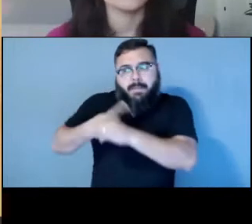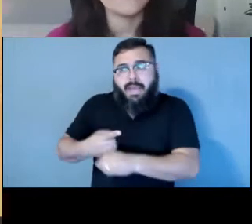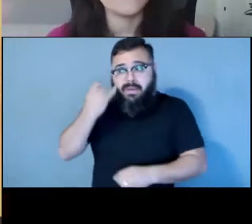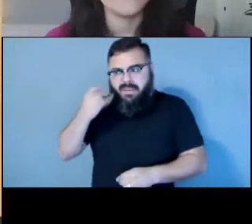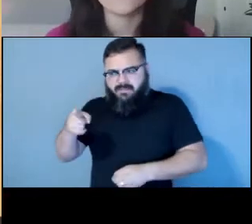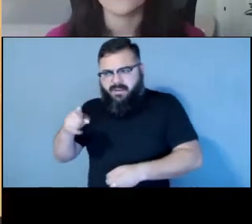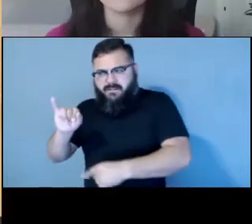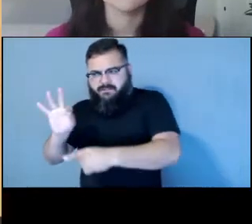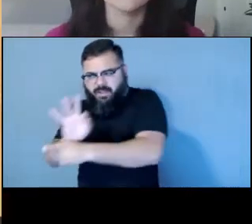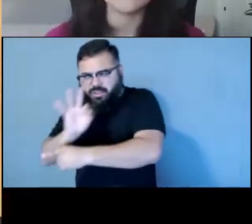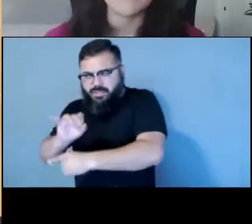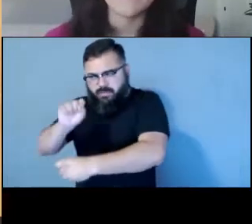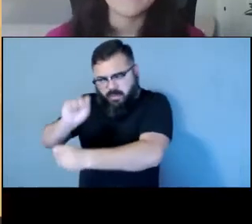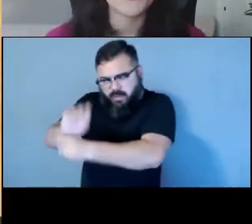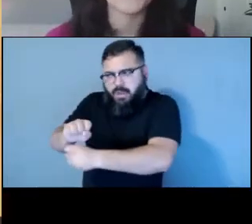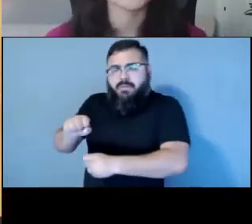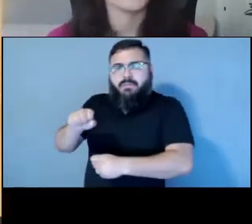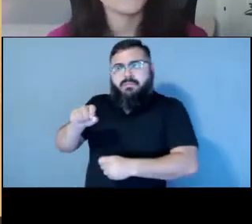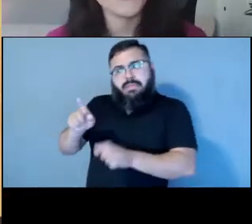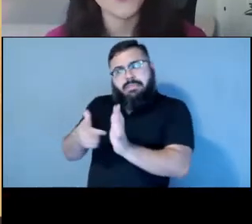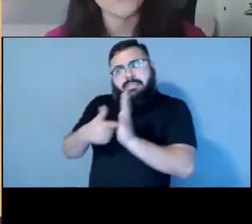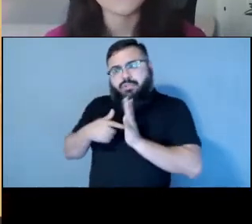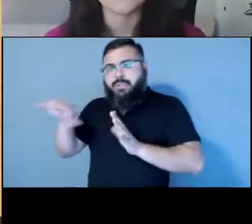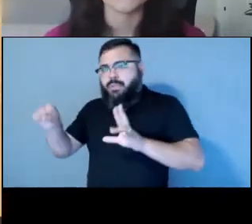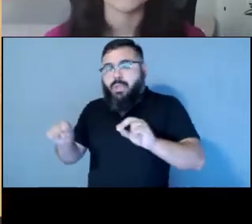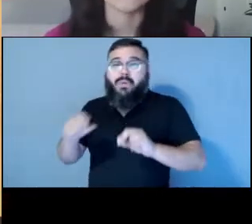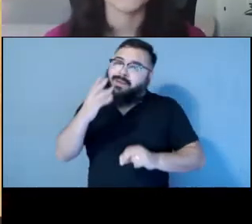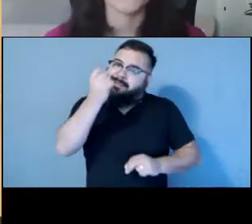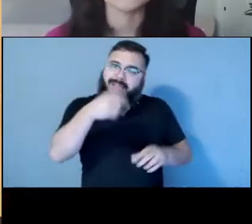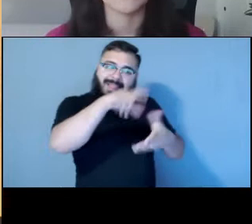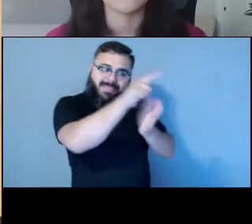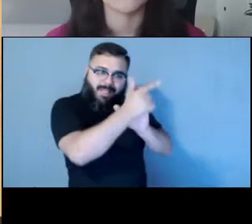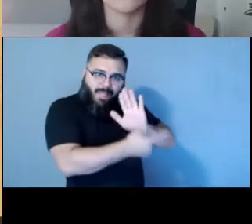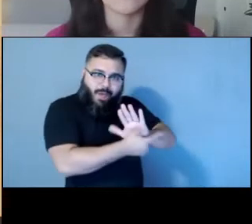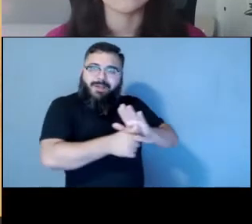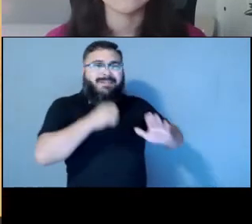and again, that's where it's not in the law it's not clear always, it's not just yes or no, it's not black or white